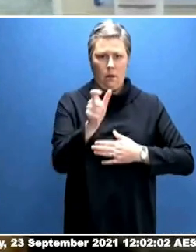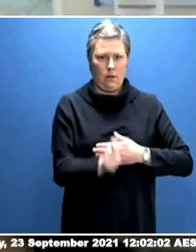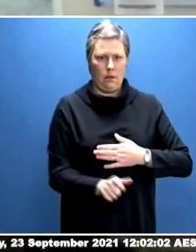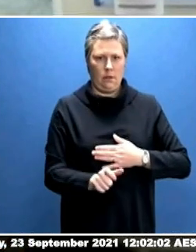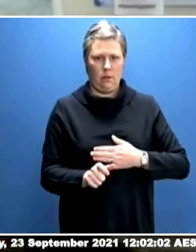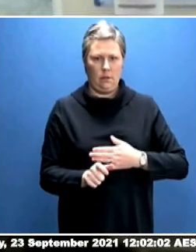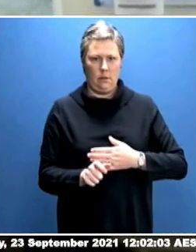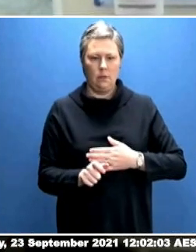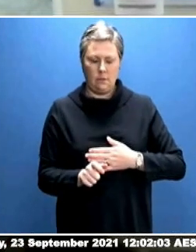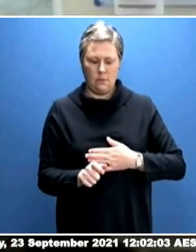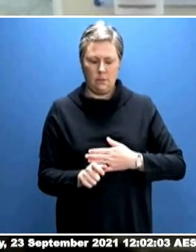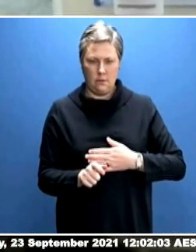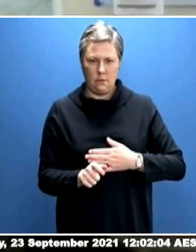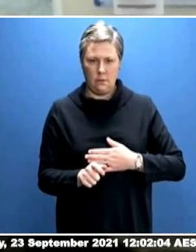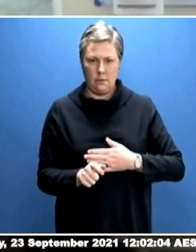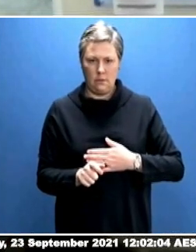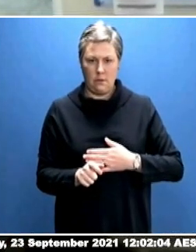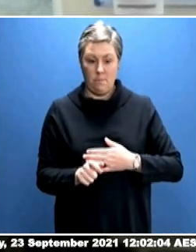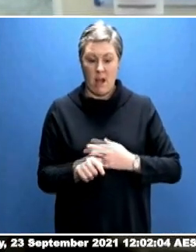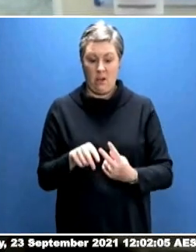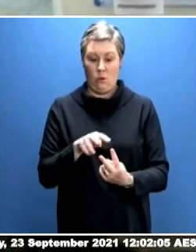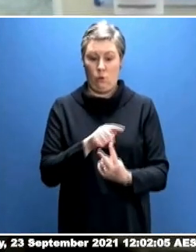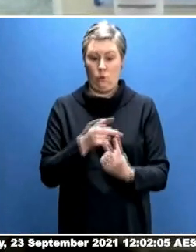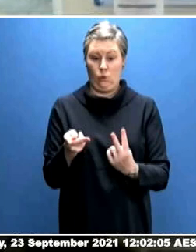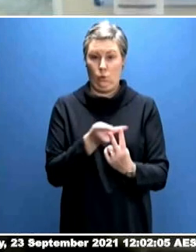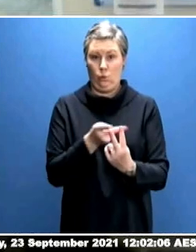that of those two children which have been admitted,